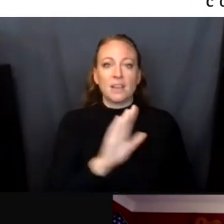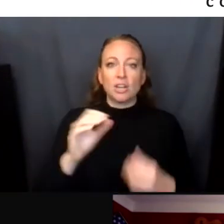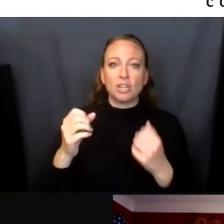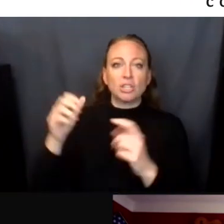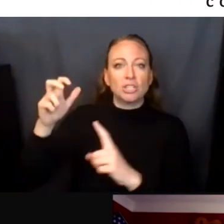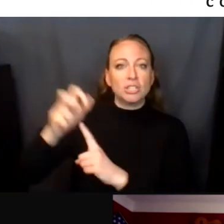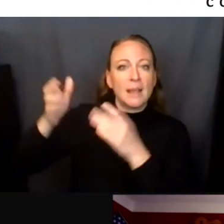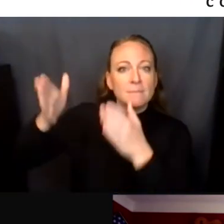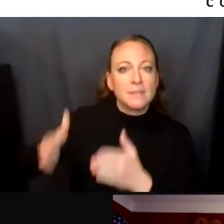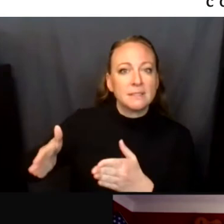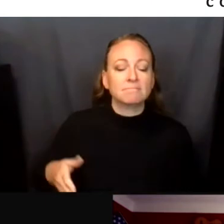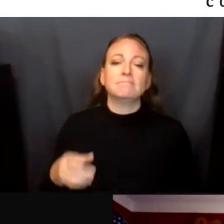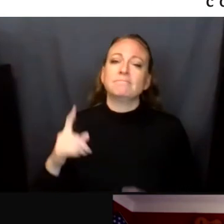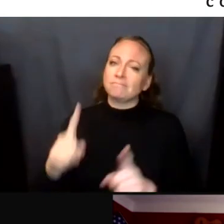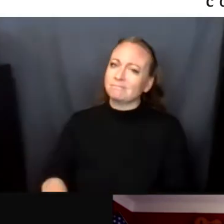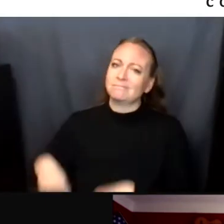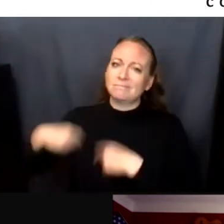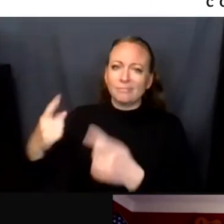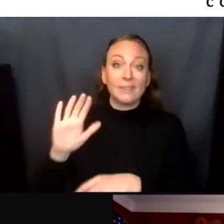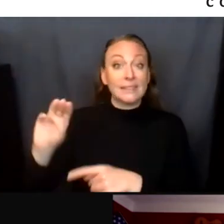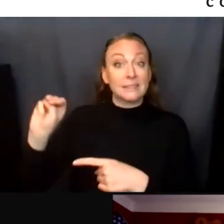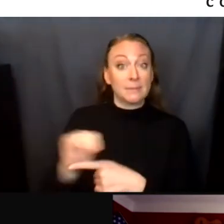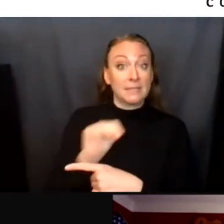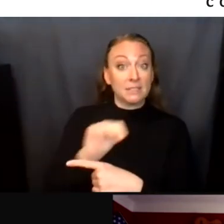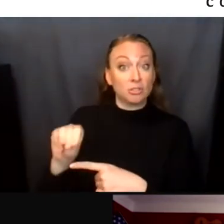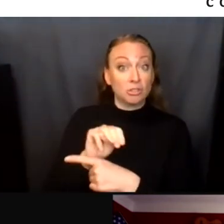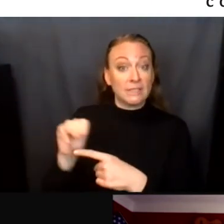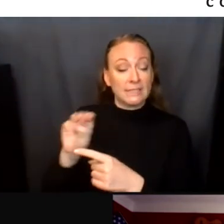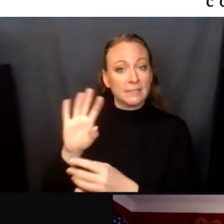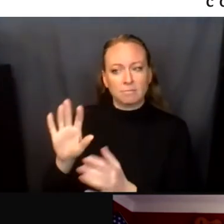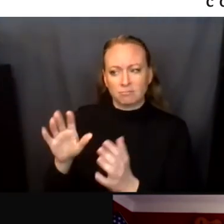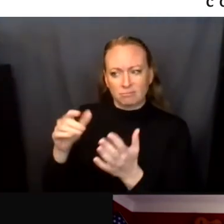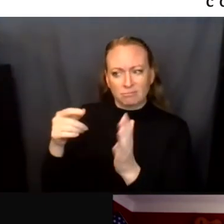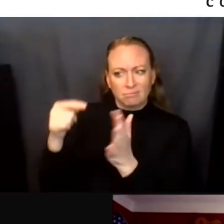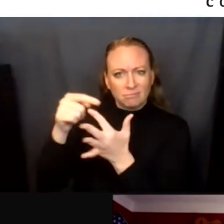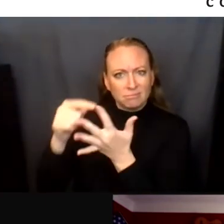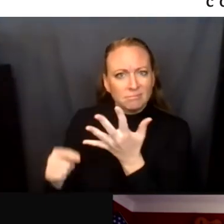Mr. Coelho's ministry is marked by significant milestones.